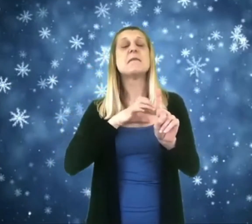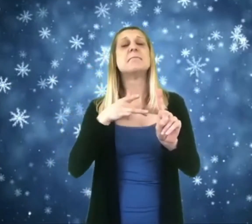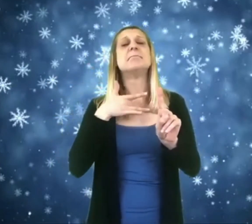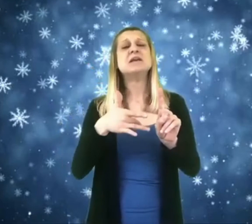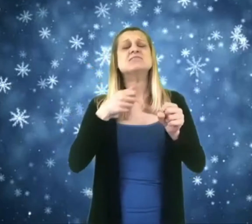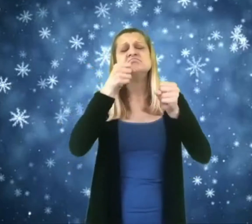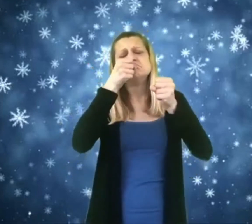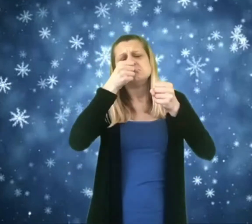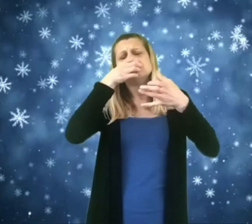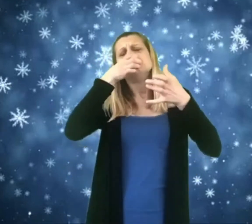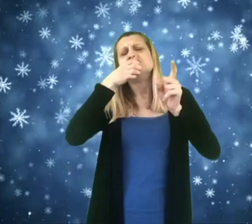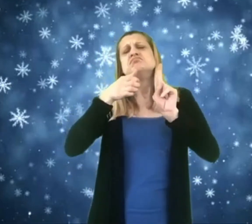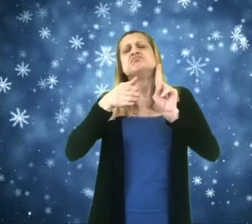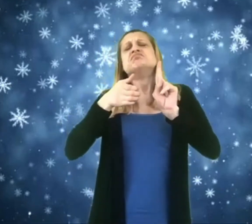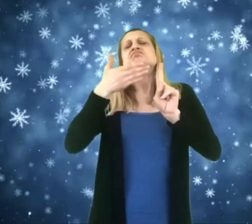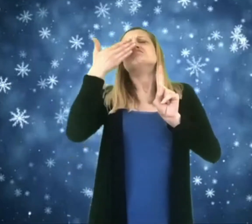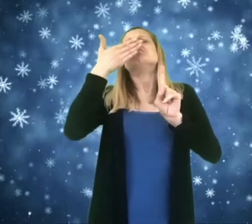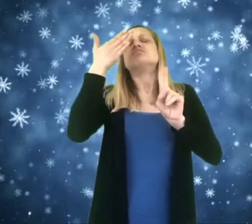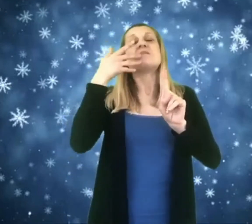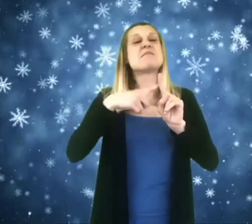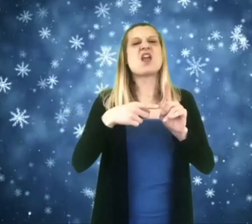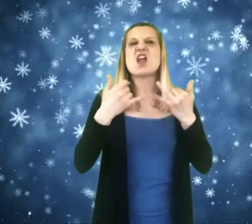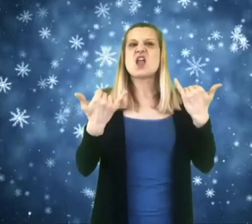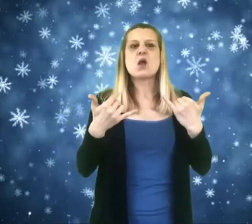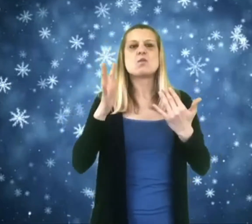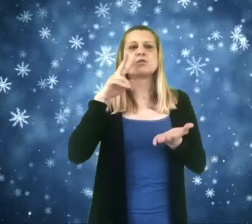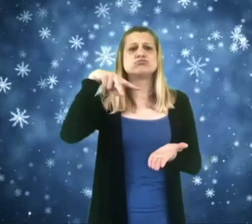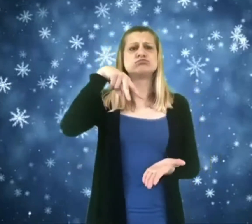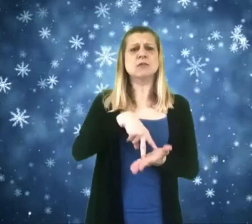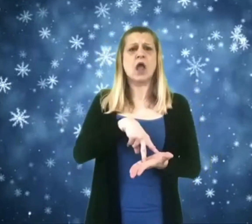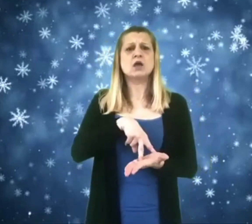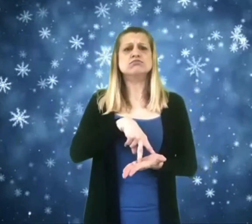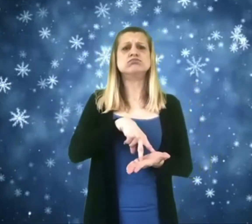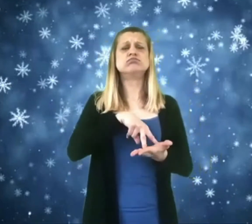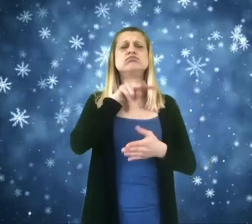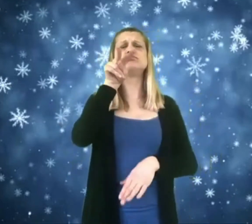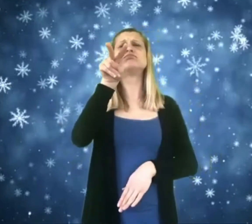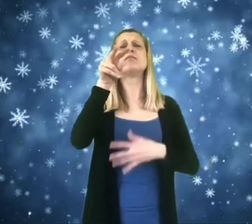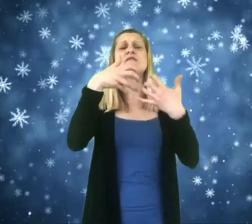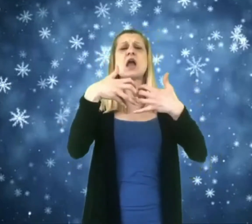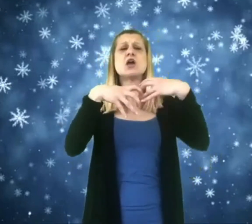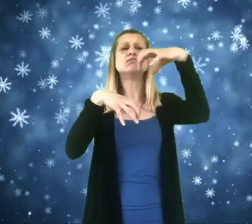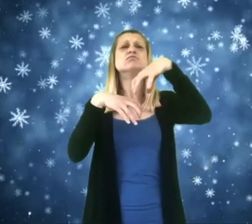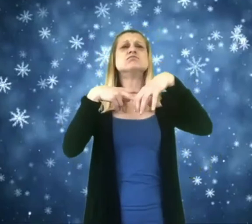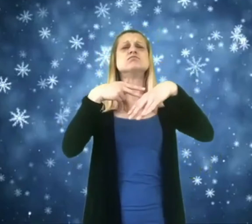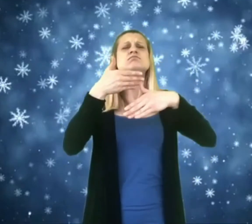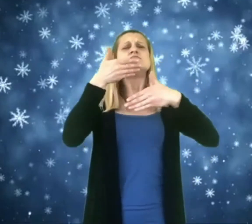And every day, as he came near to it, he would lift his small pointed nose high in the air and sniff the wonderful sweet smell of melting chocolate. On some days, he would stand motionless outside the gates for several minutes on end,